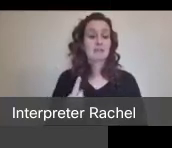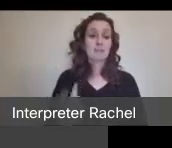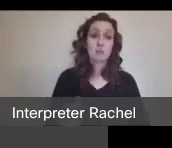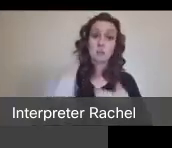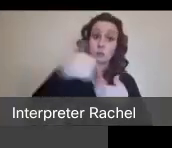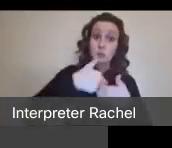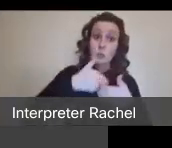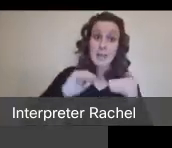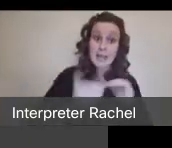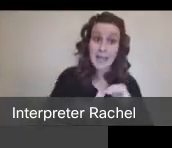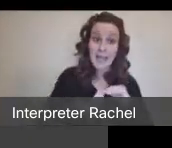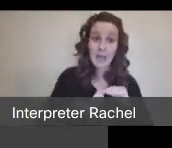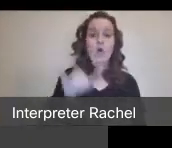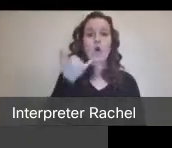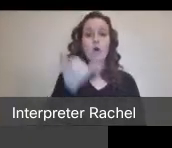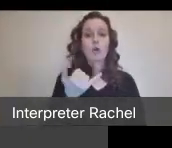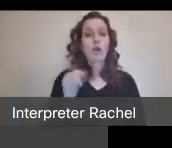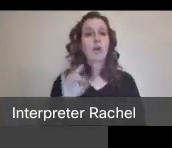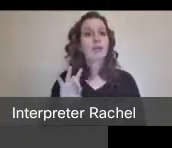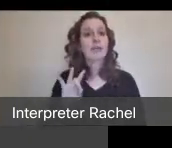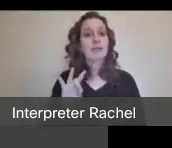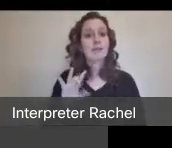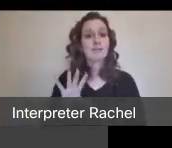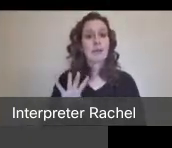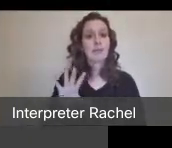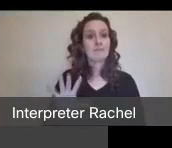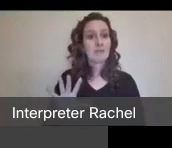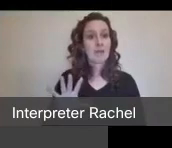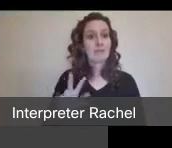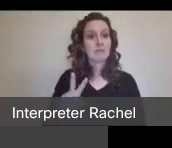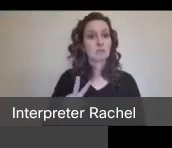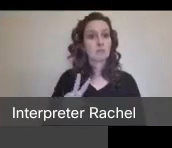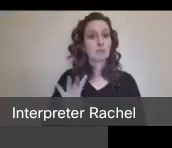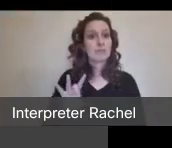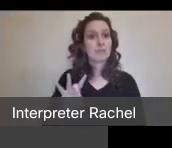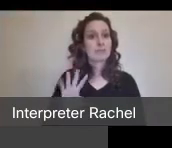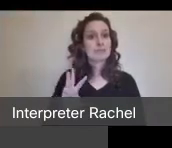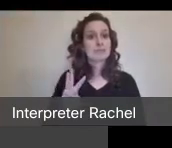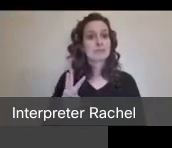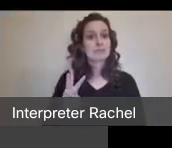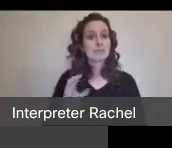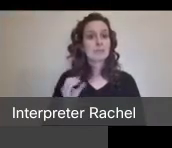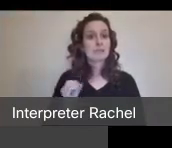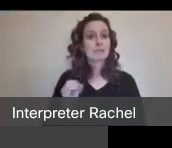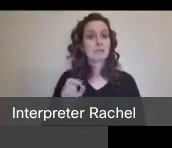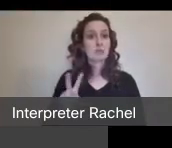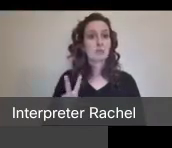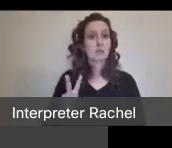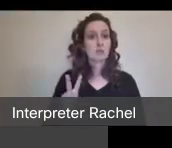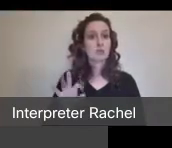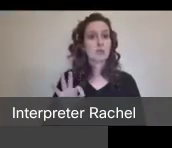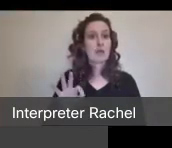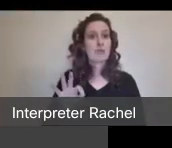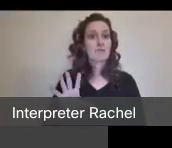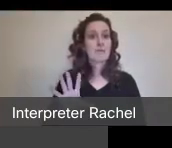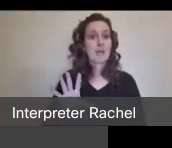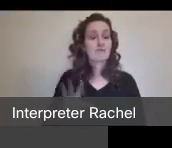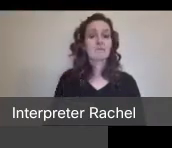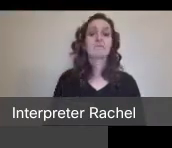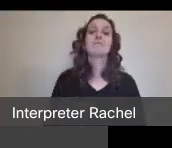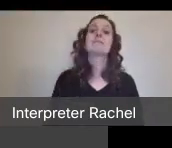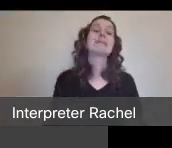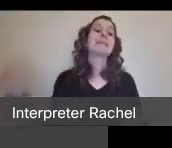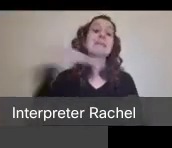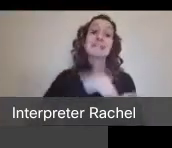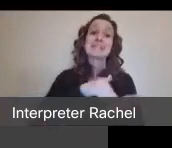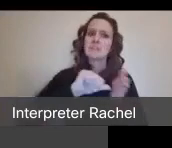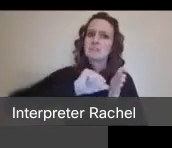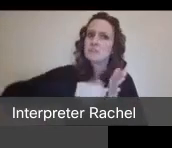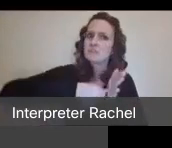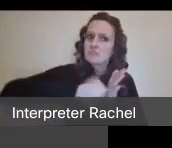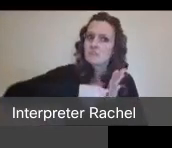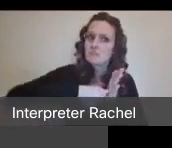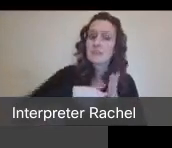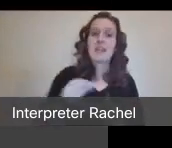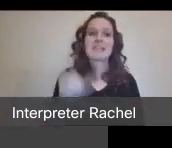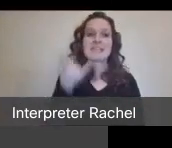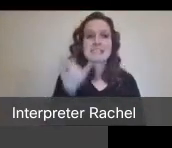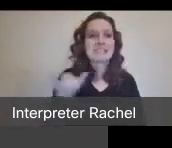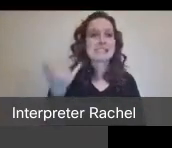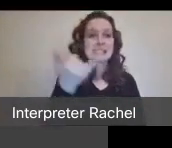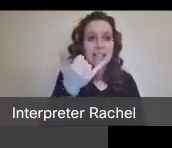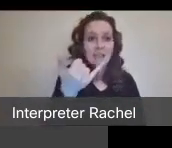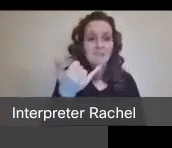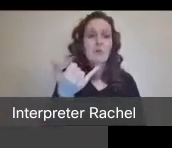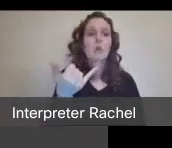(855) 286-0295 and again I just want to emphasize that this is a telephone town hall. No internet